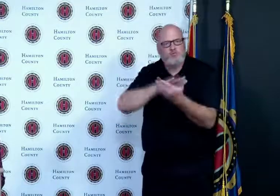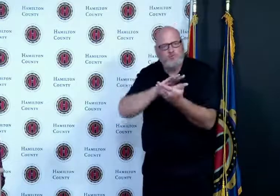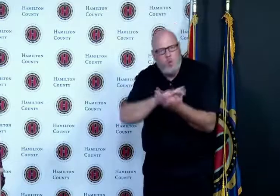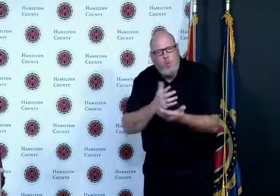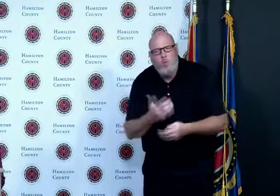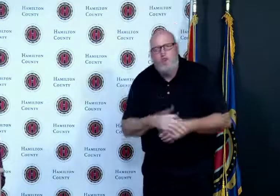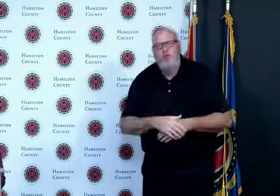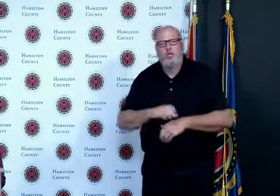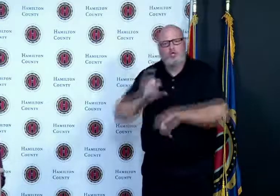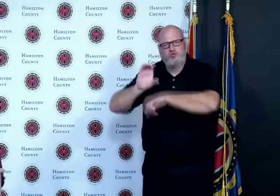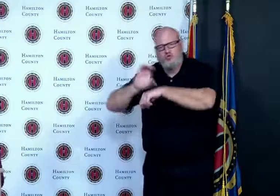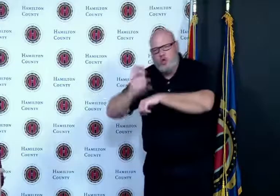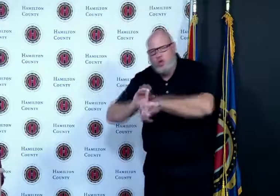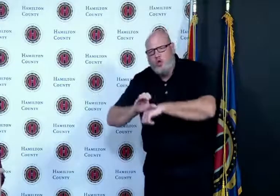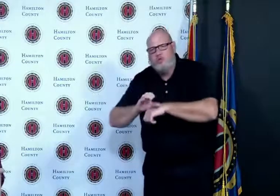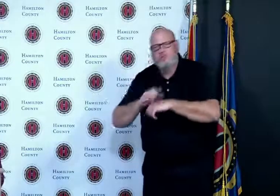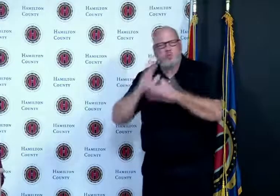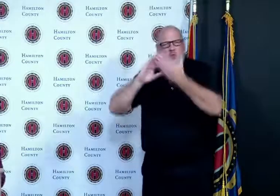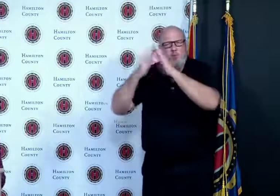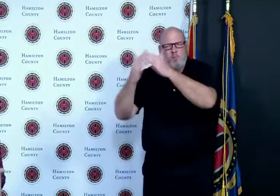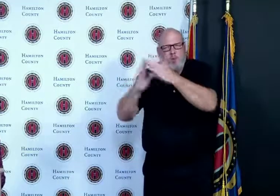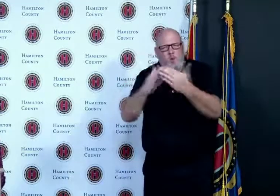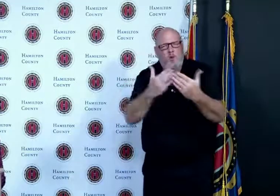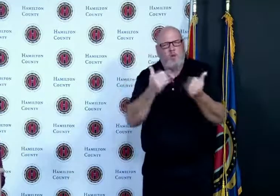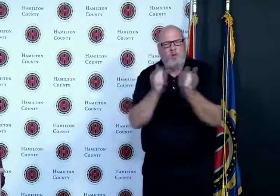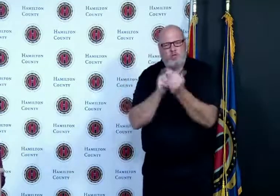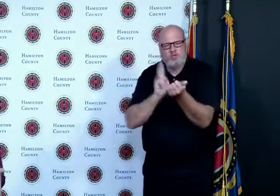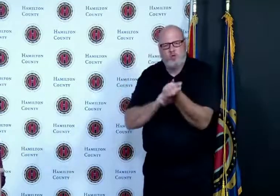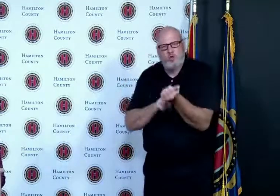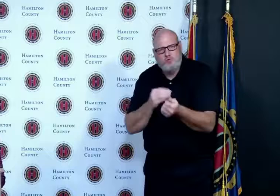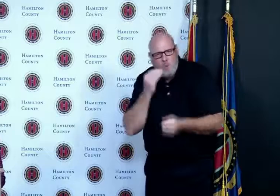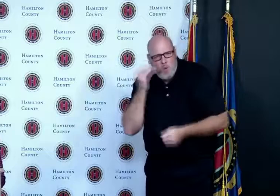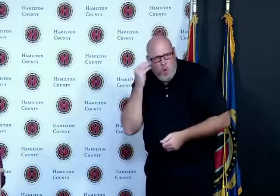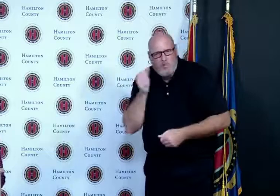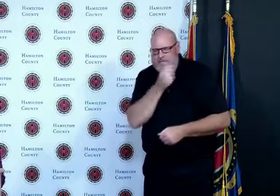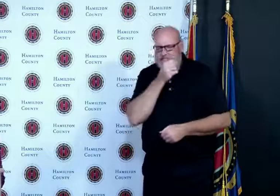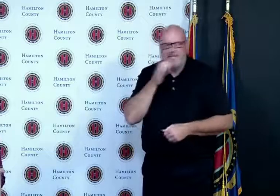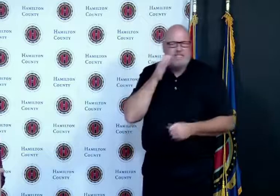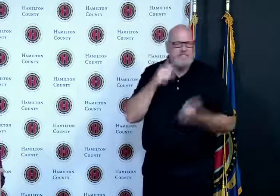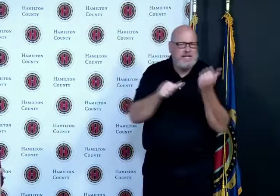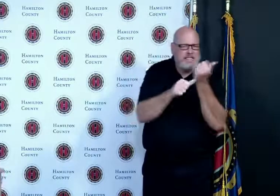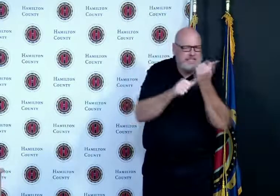the community delivering the vaccine making it as easy as we possibly can so the bottom line is this